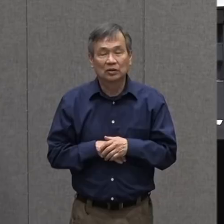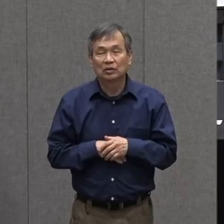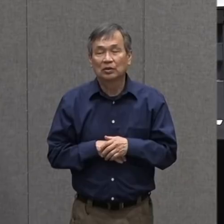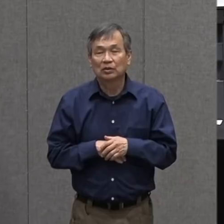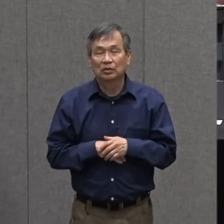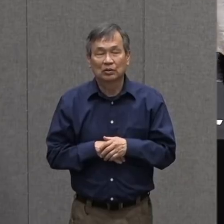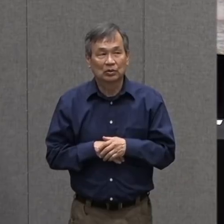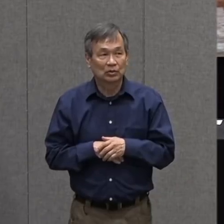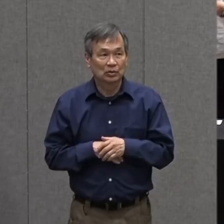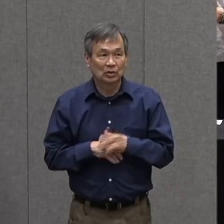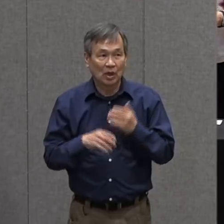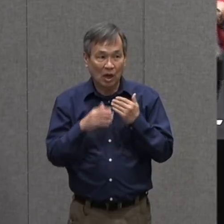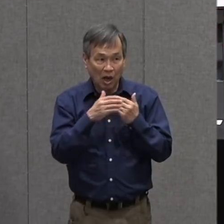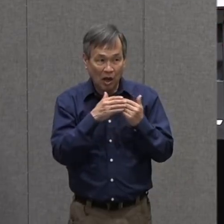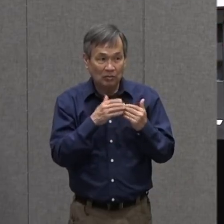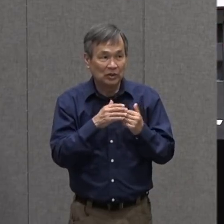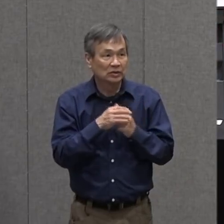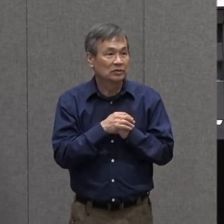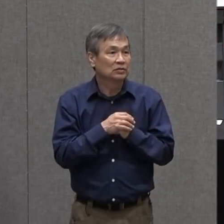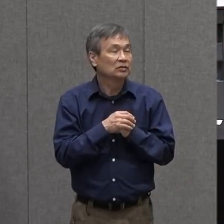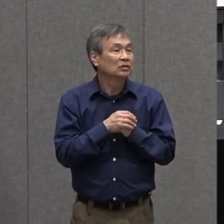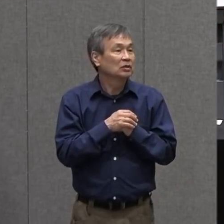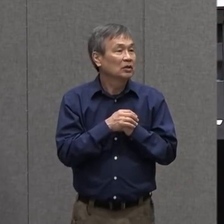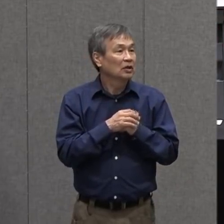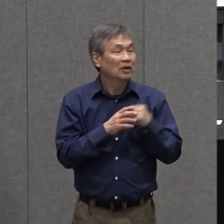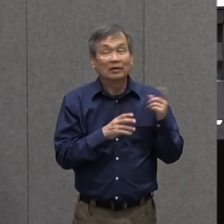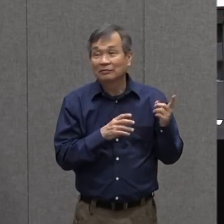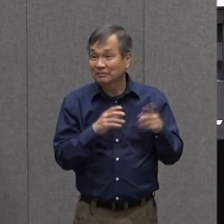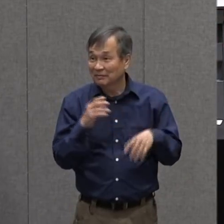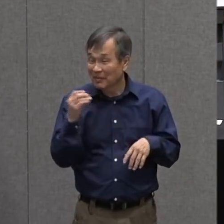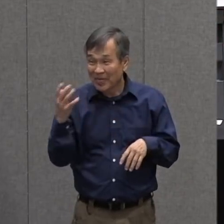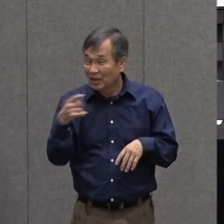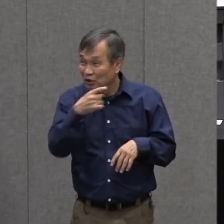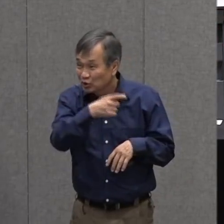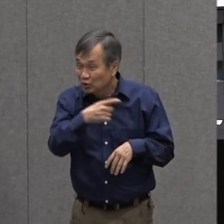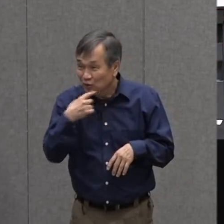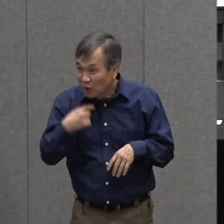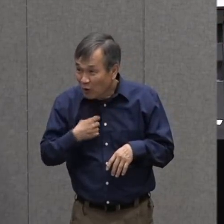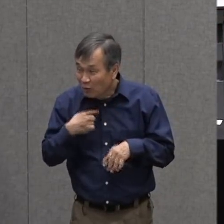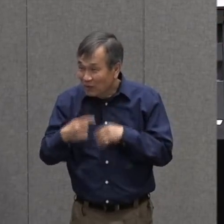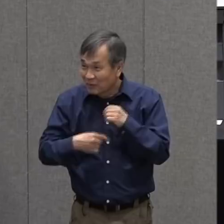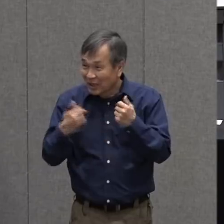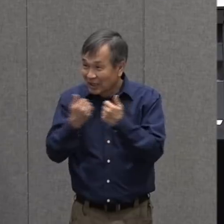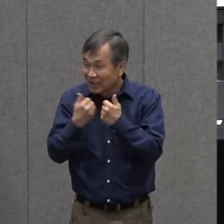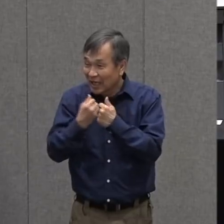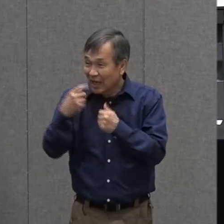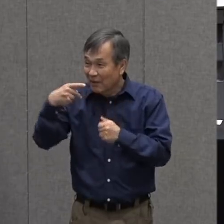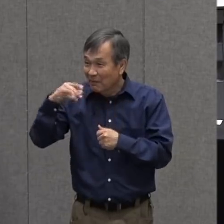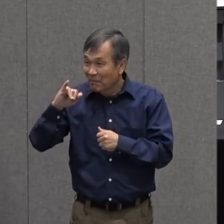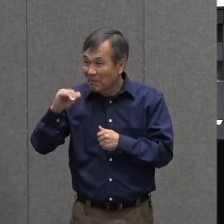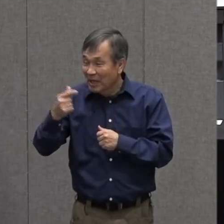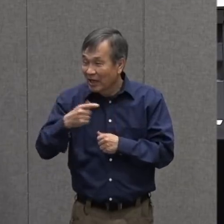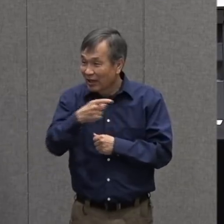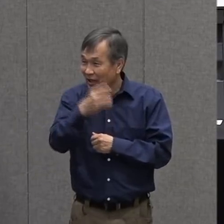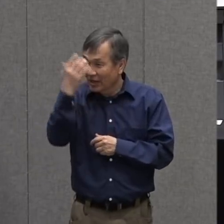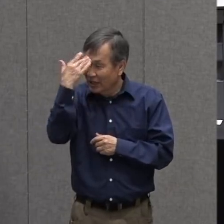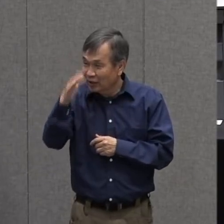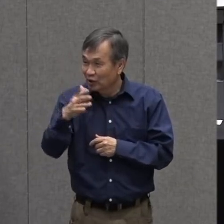Yeah, do you realize she introduced me to pig and I had no idea what the heck that meant. And now it's because we get greedy.